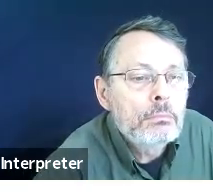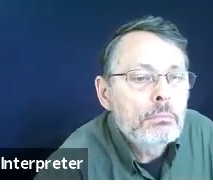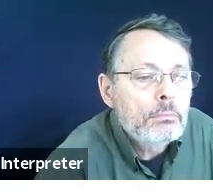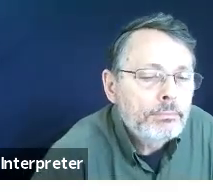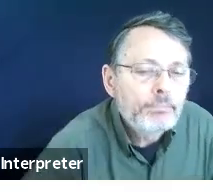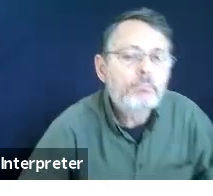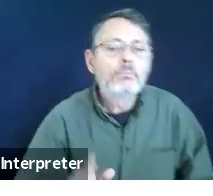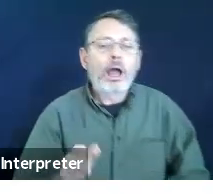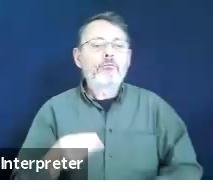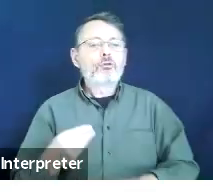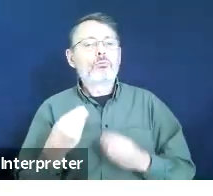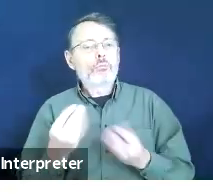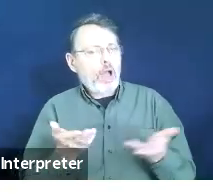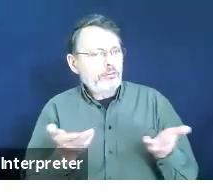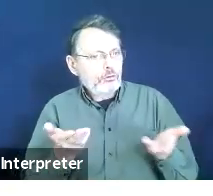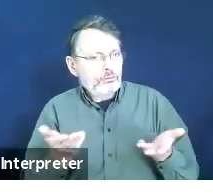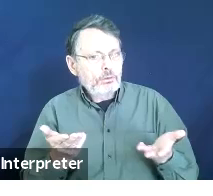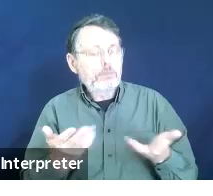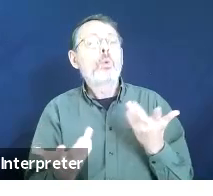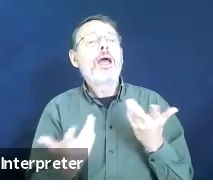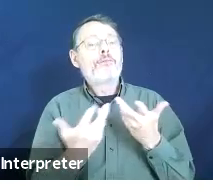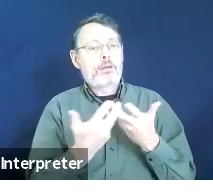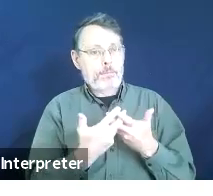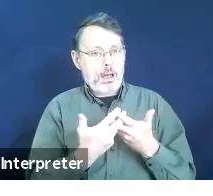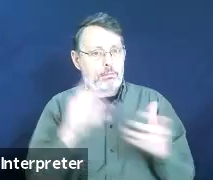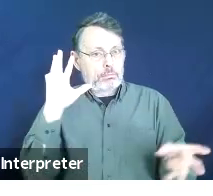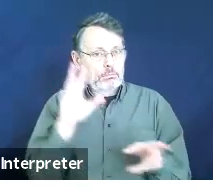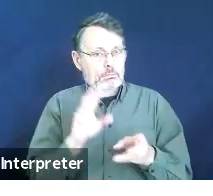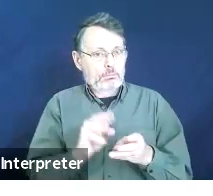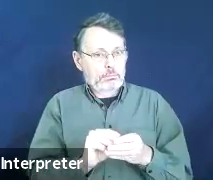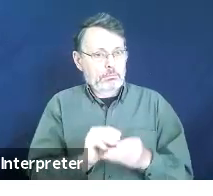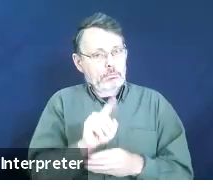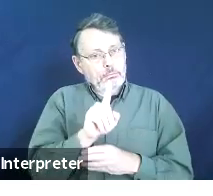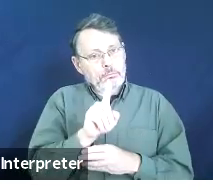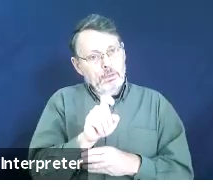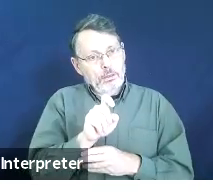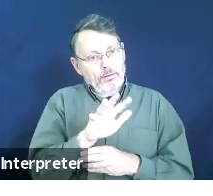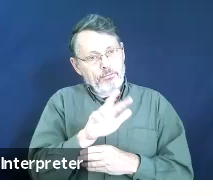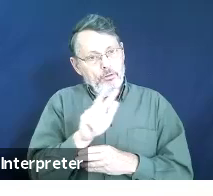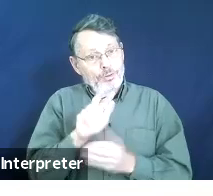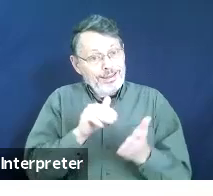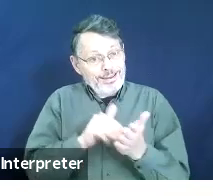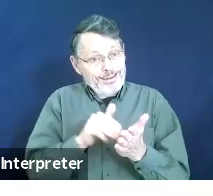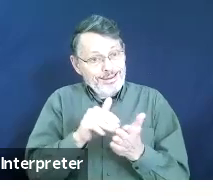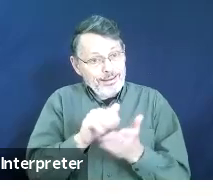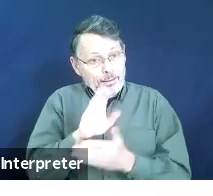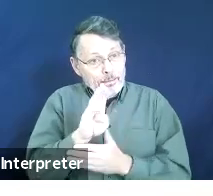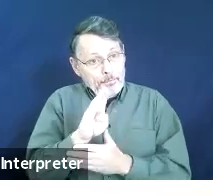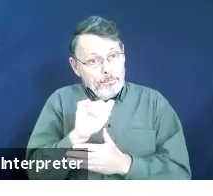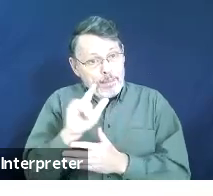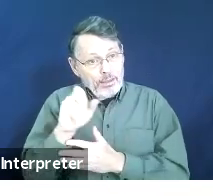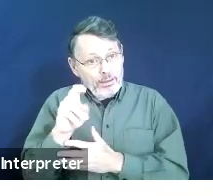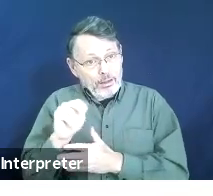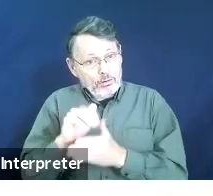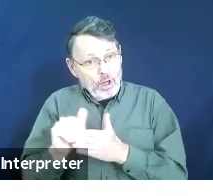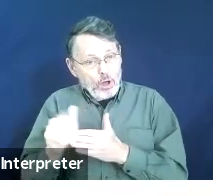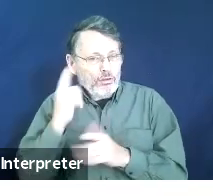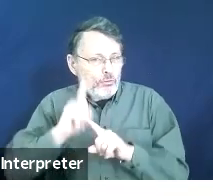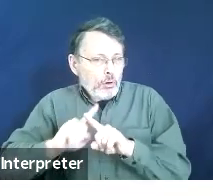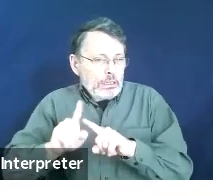And we have combined spent $153 billion in a variety of commodities for equipment,